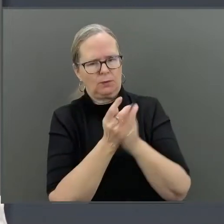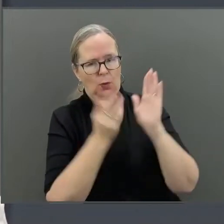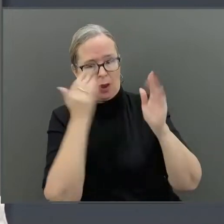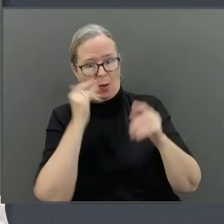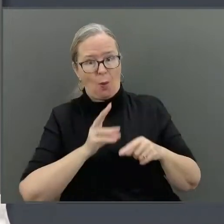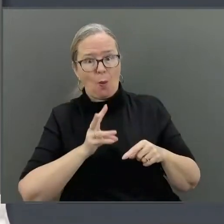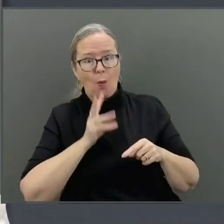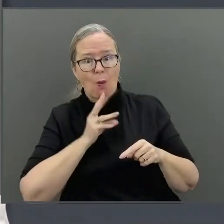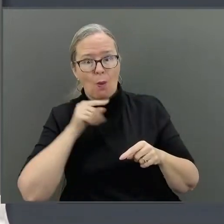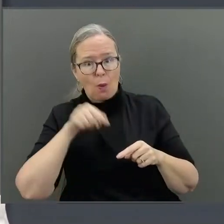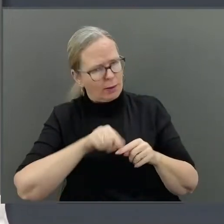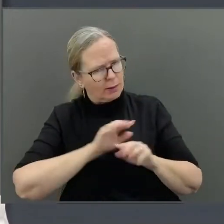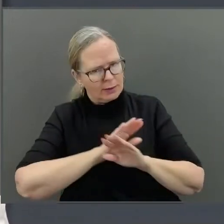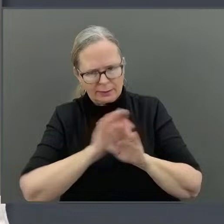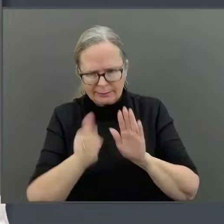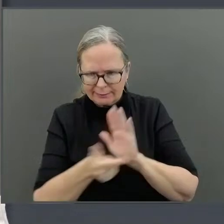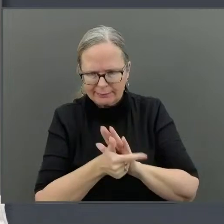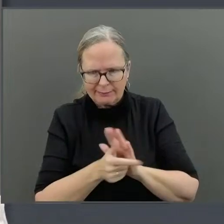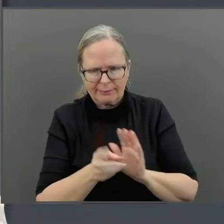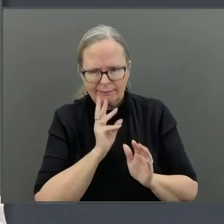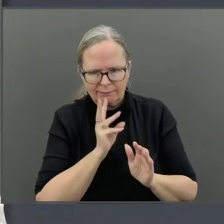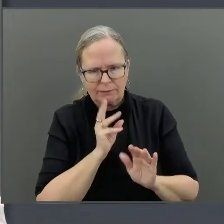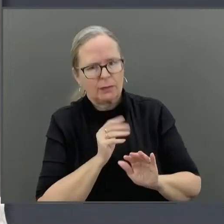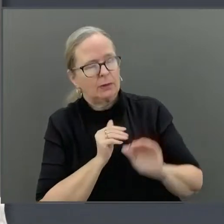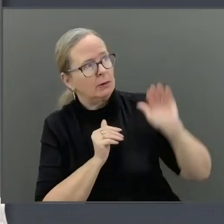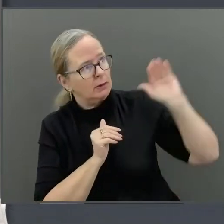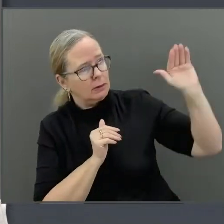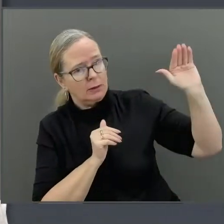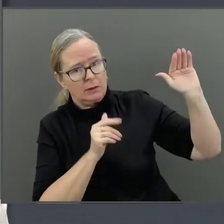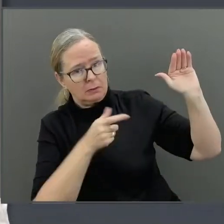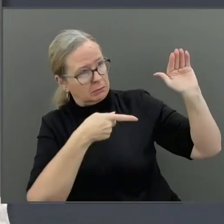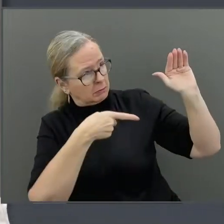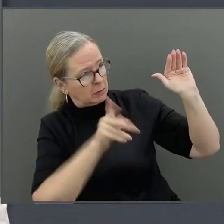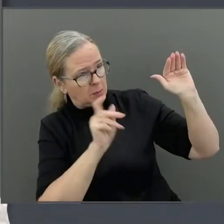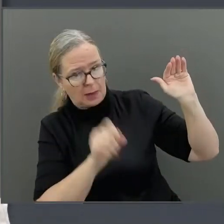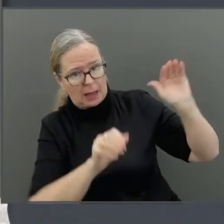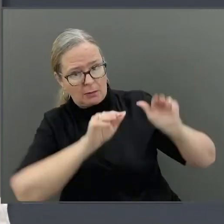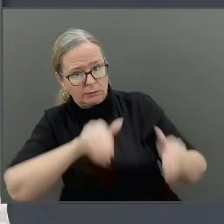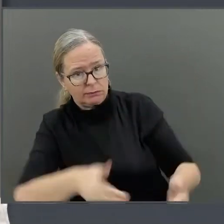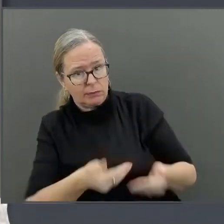track we know there are a lot of folks out there who are building homes and we are in a situation